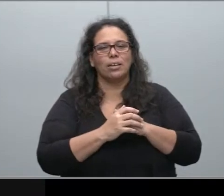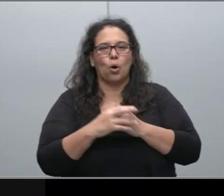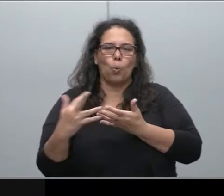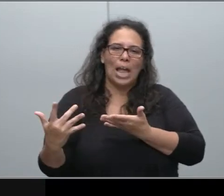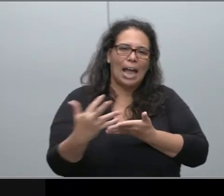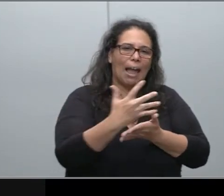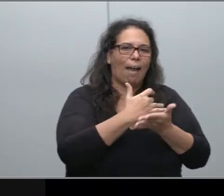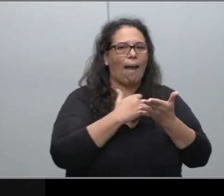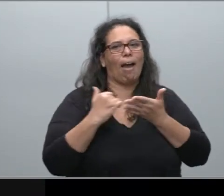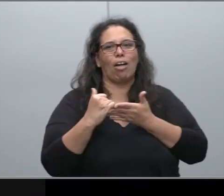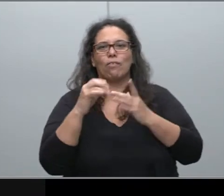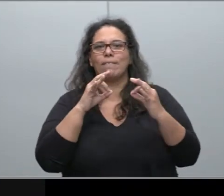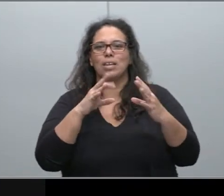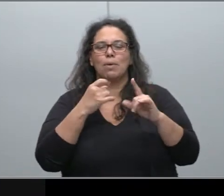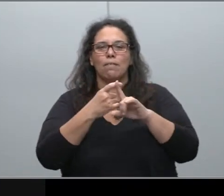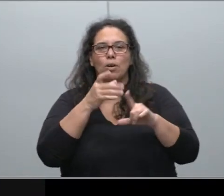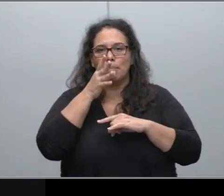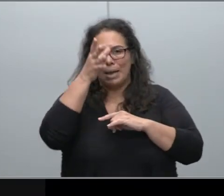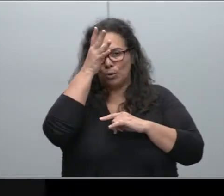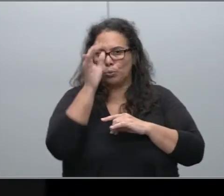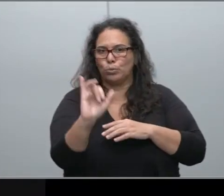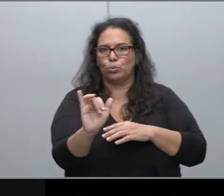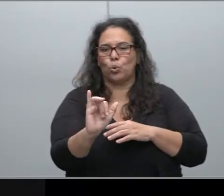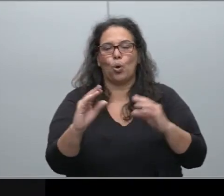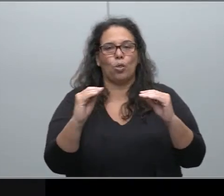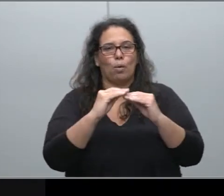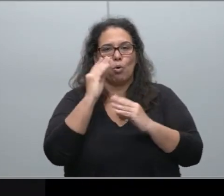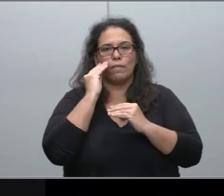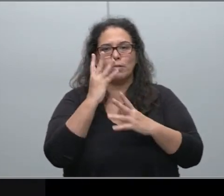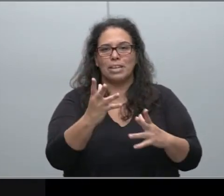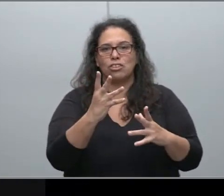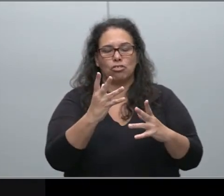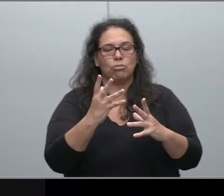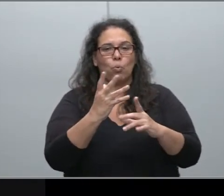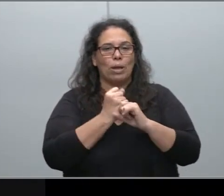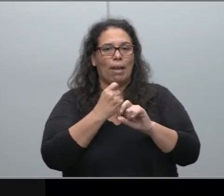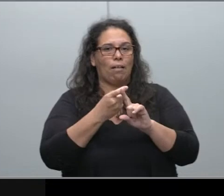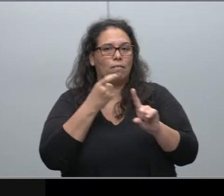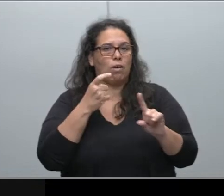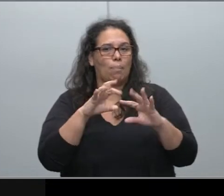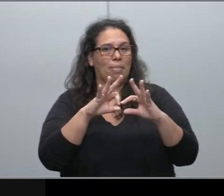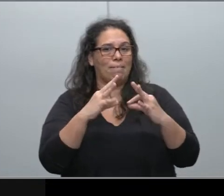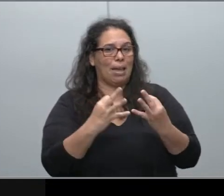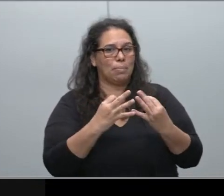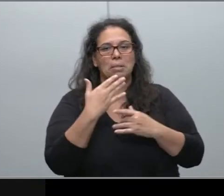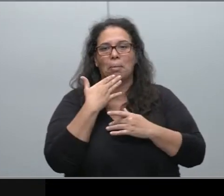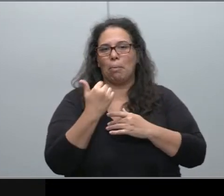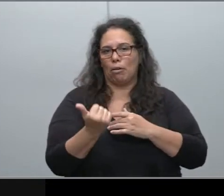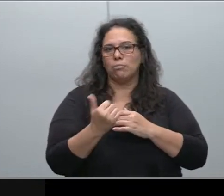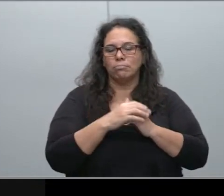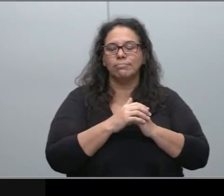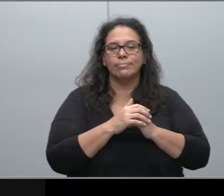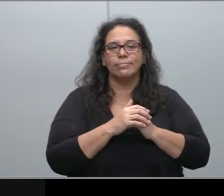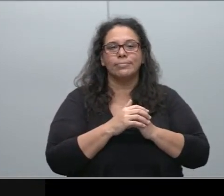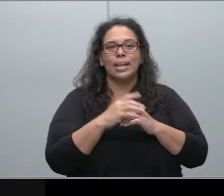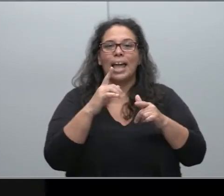as a problem solving challenge. And that's to say, okay, if we have grandparents,